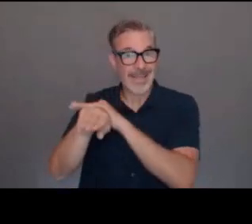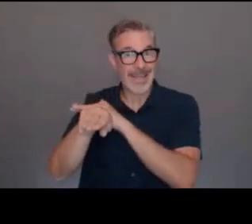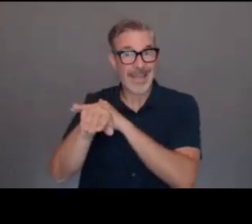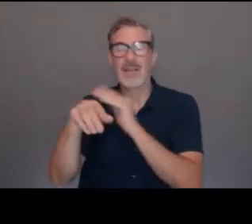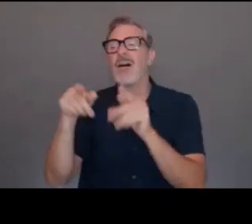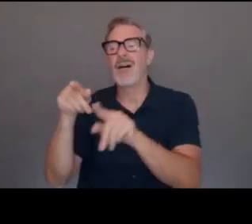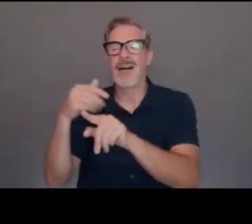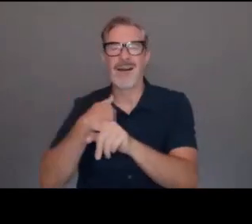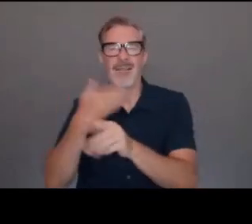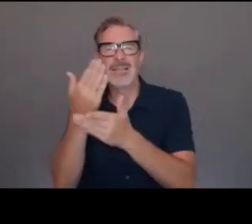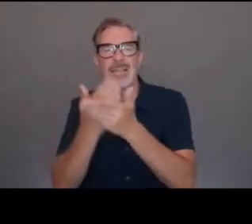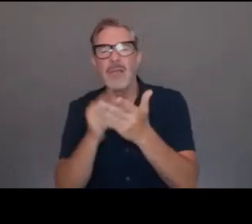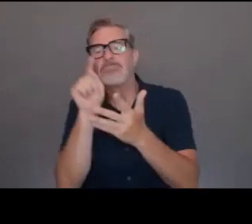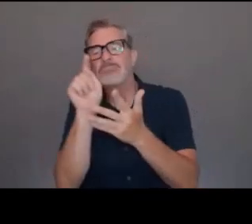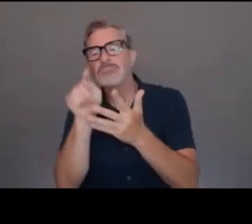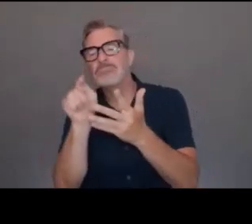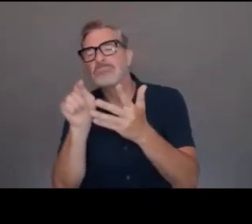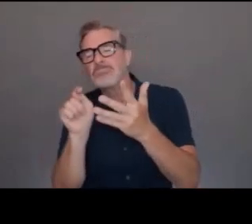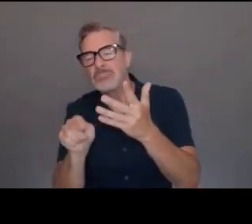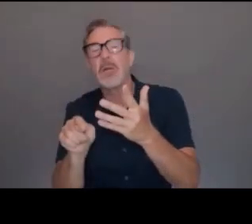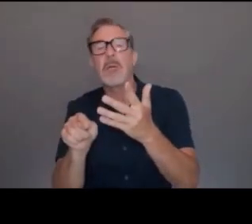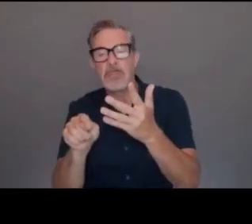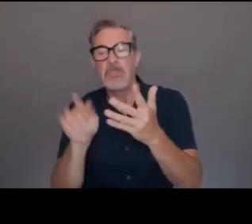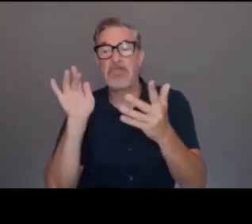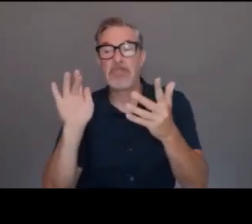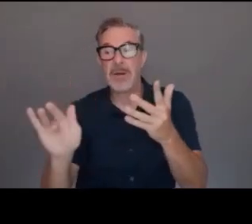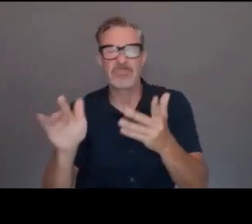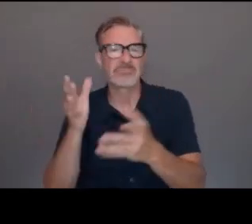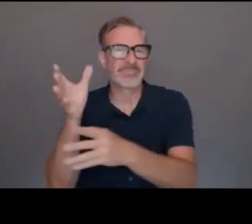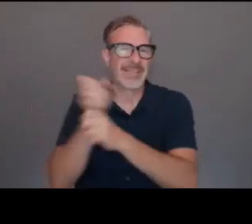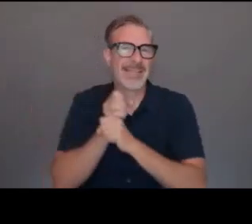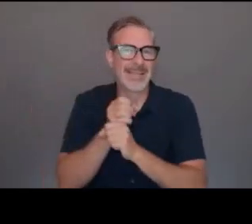to accept the grant, receive the funds, and move ahead with their projects.